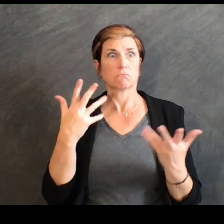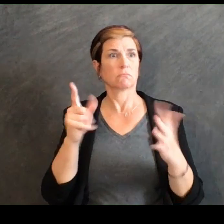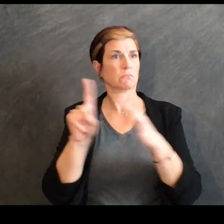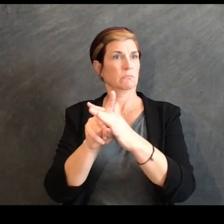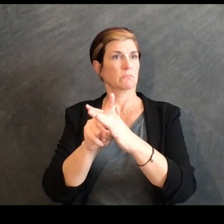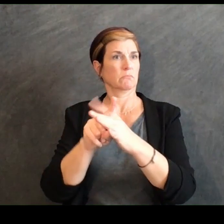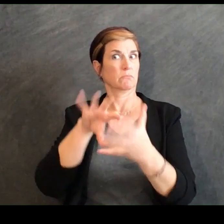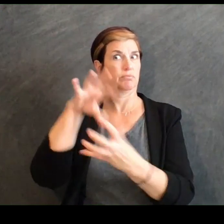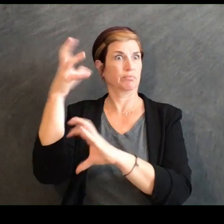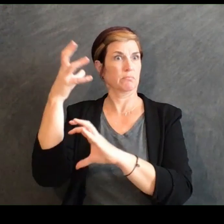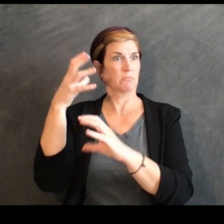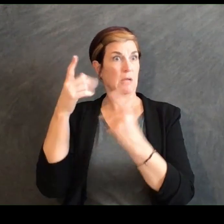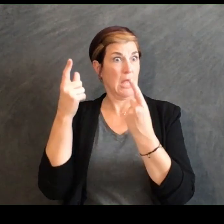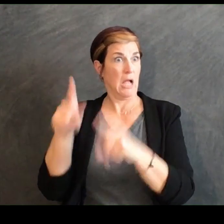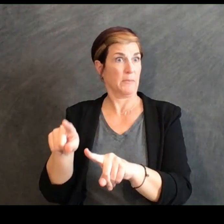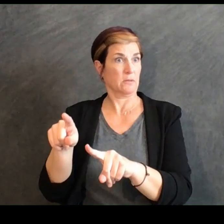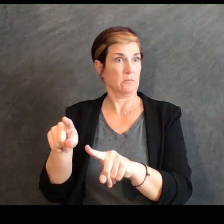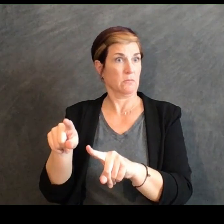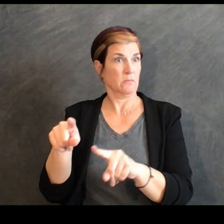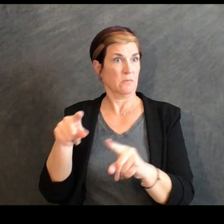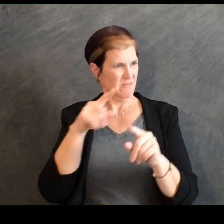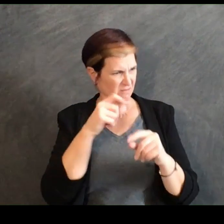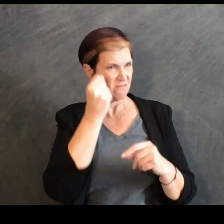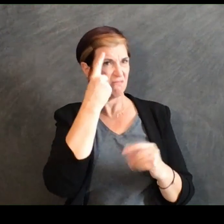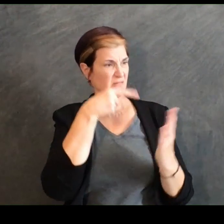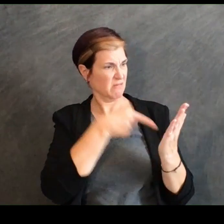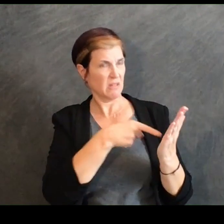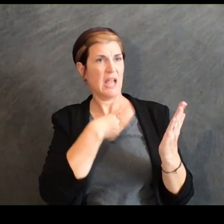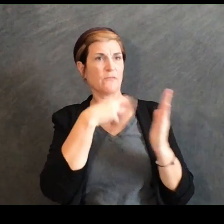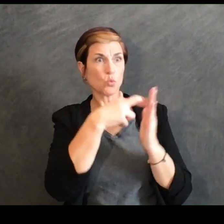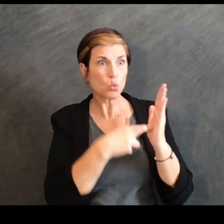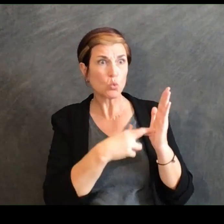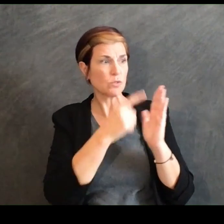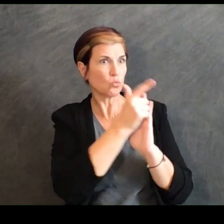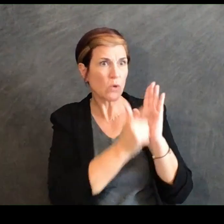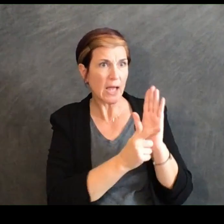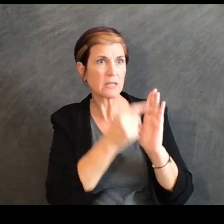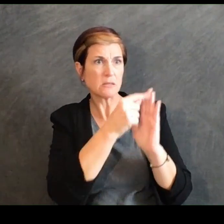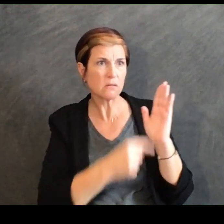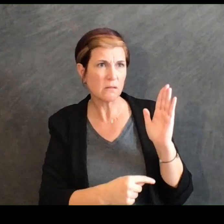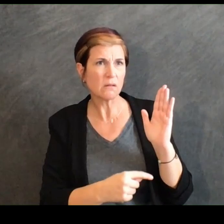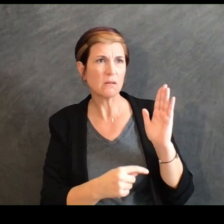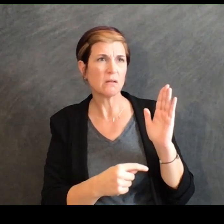were given rules regulations and specifications from a different time was